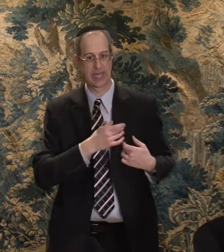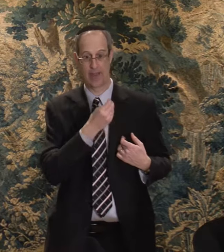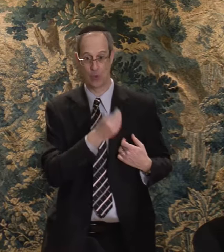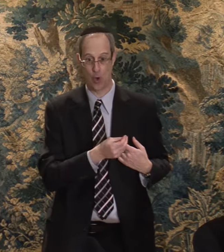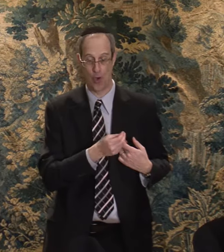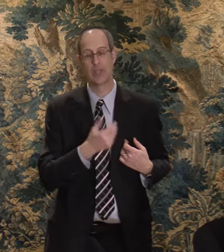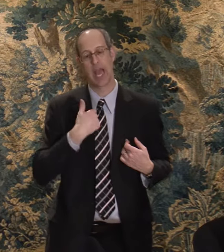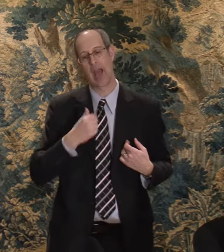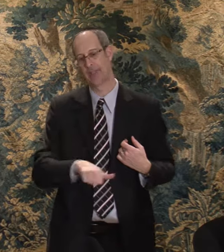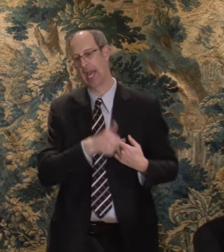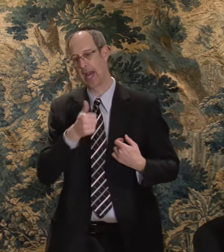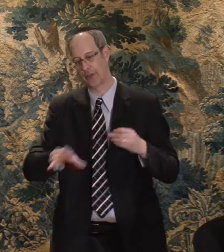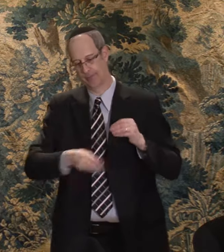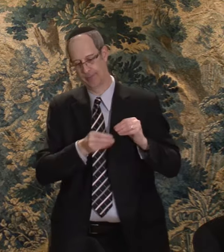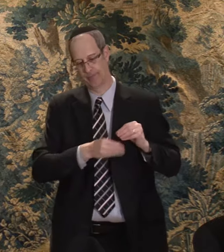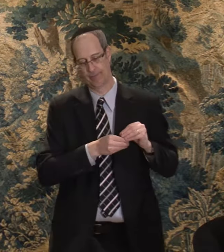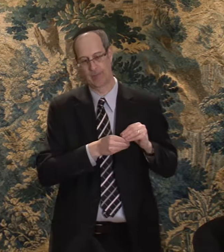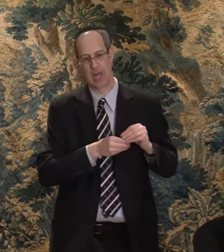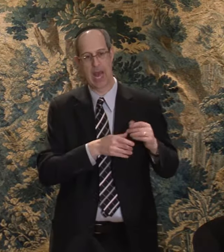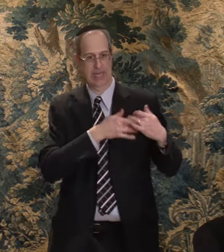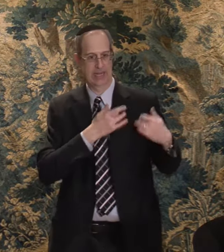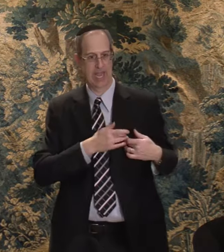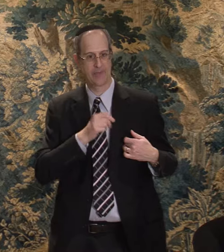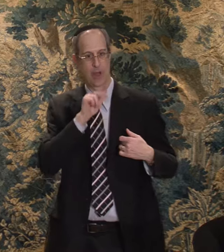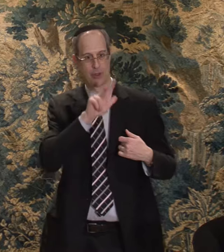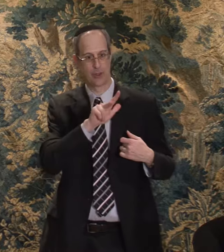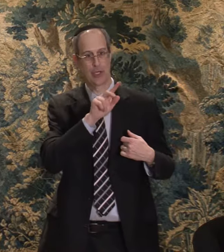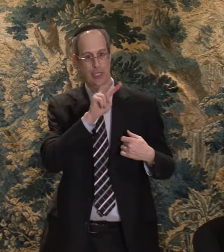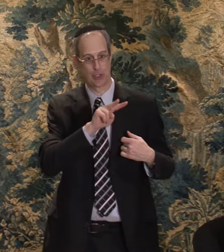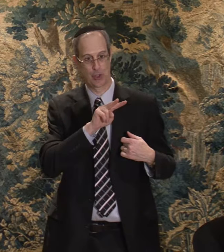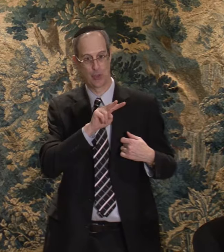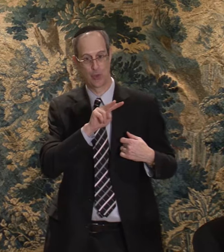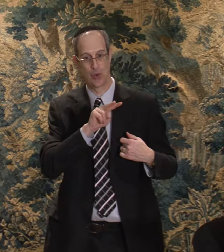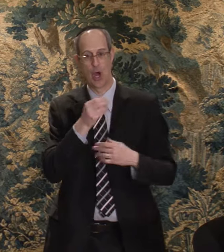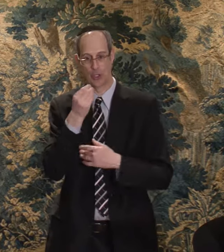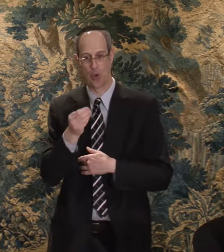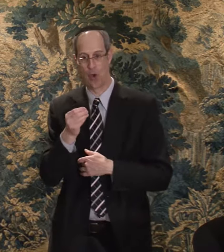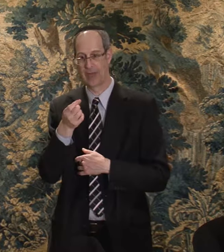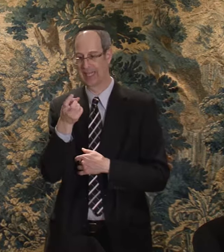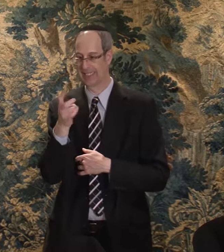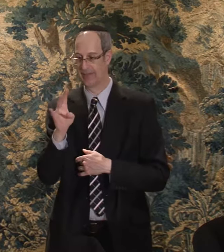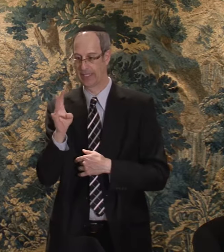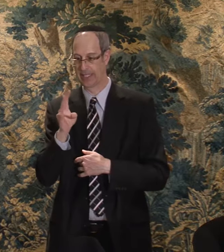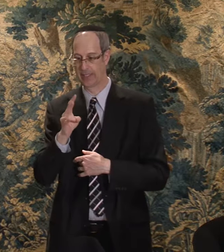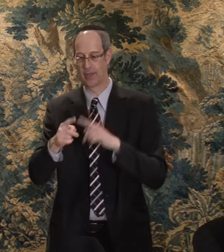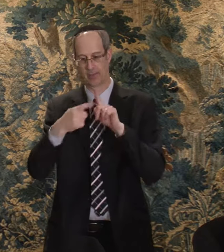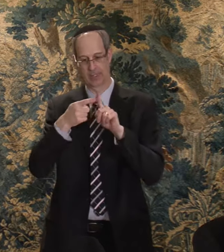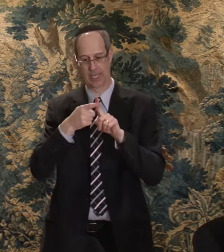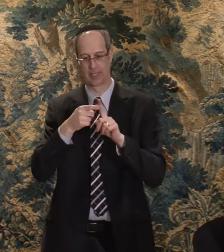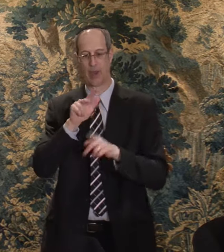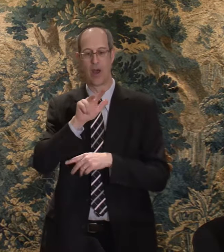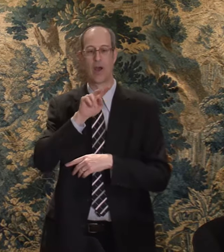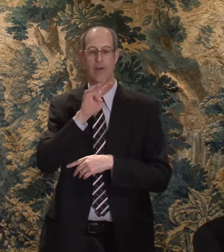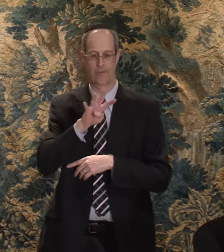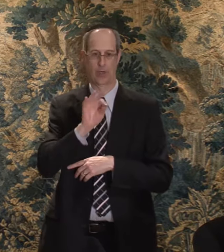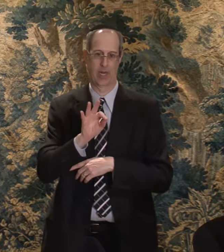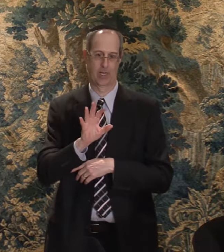other medals lave is 32 34 1732 and 17 is 49 that's what we have to work on